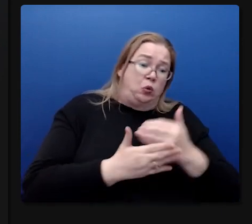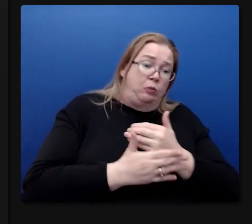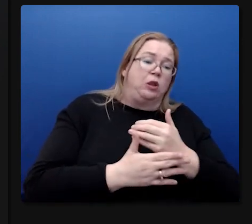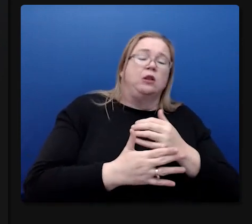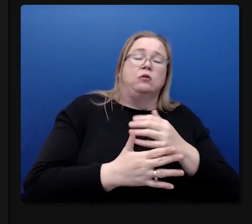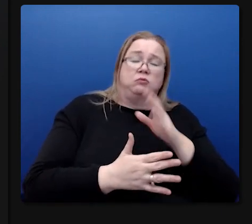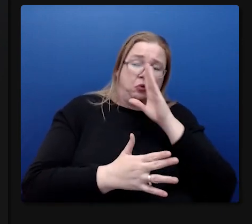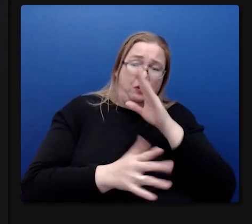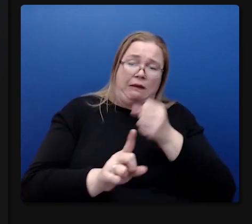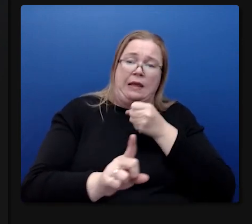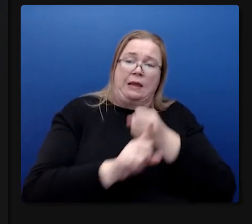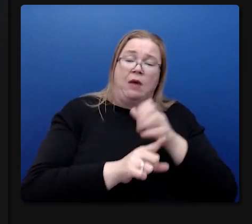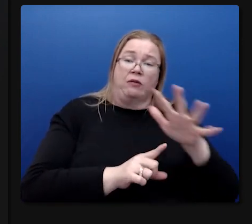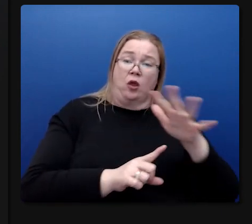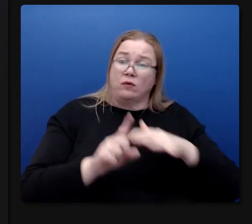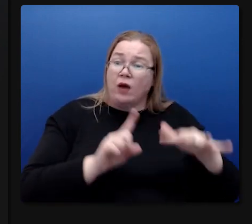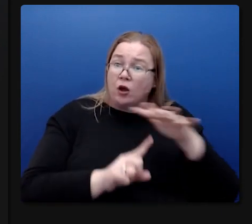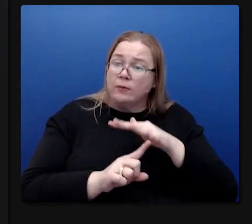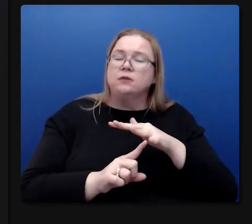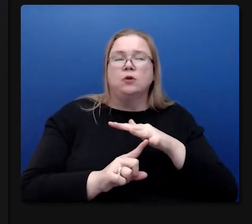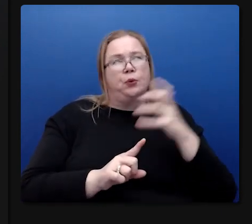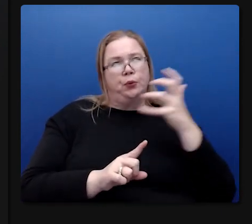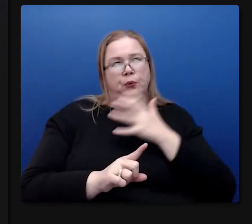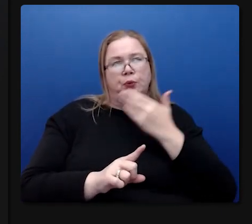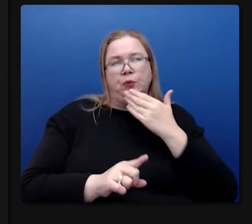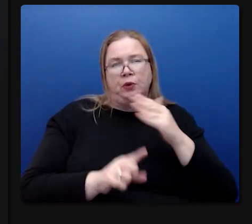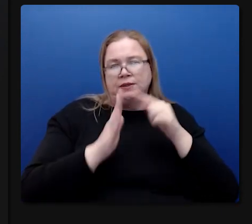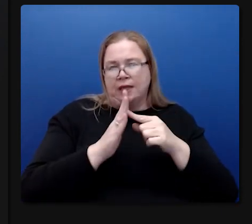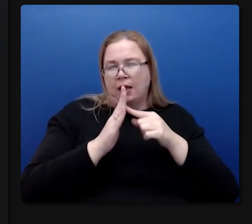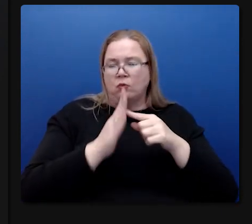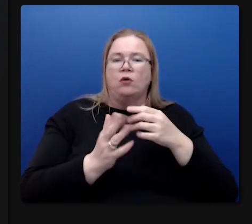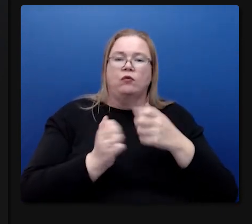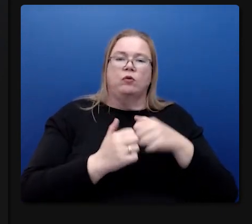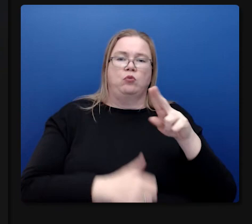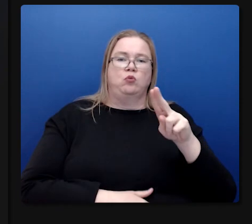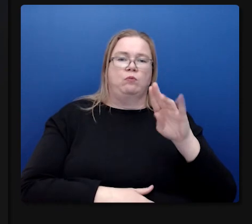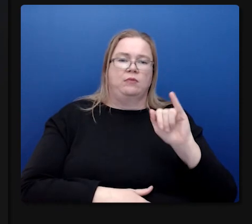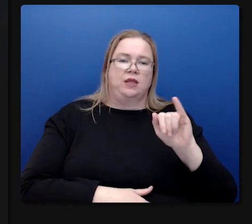would directly impact their environments. Fantastic example delivered there by Ubisoft.